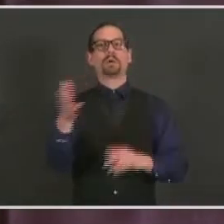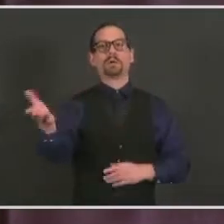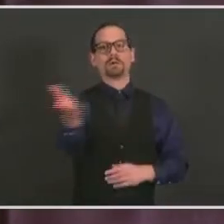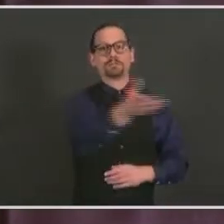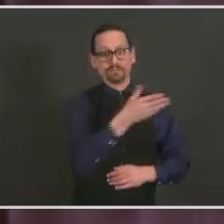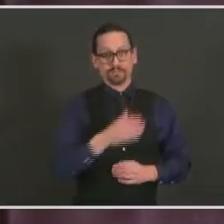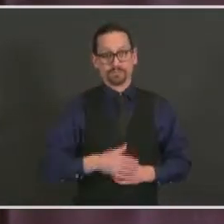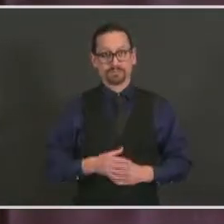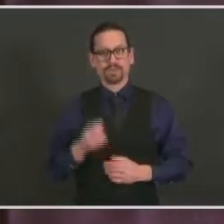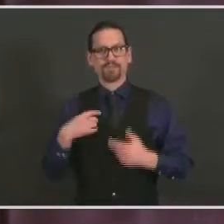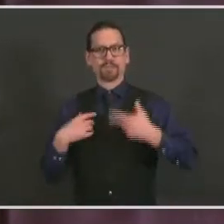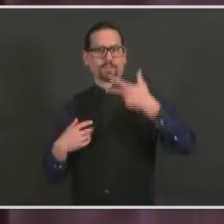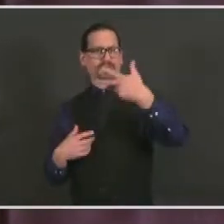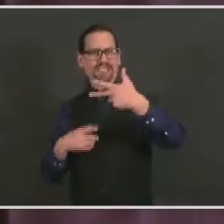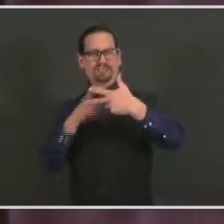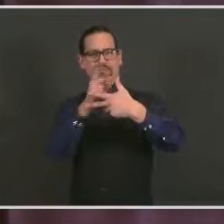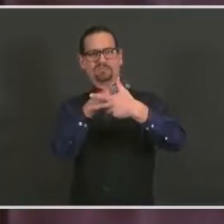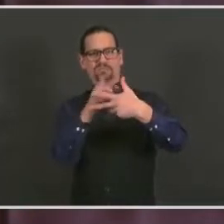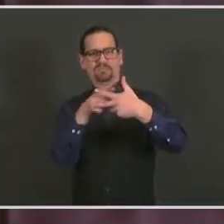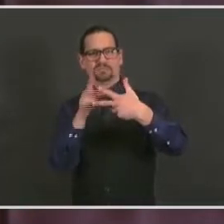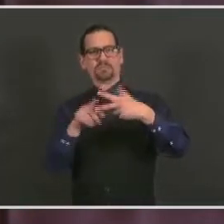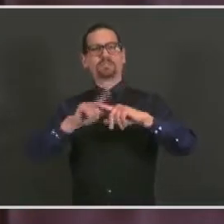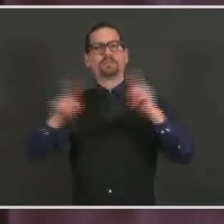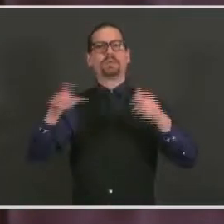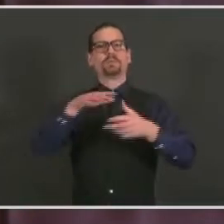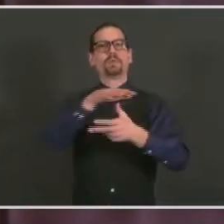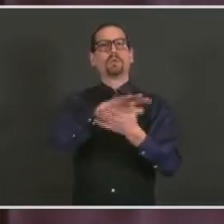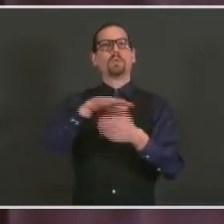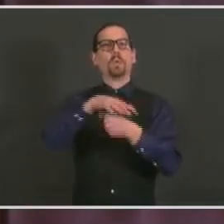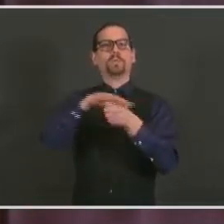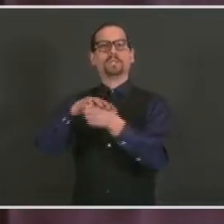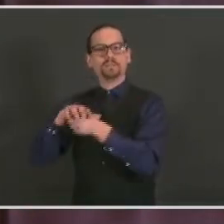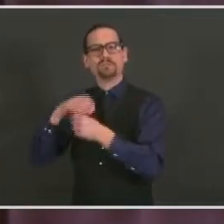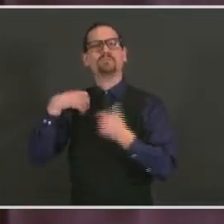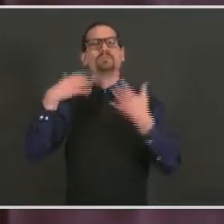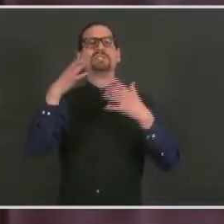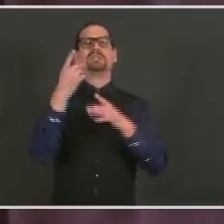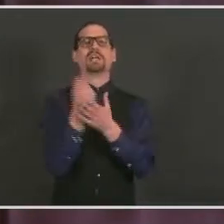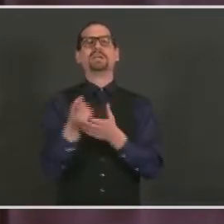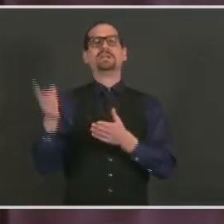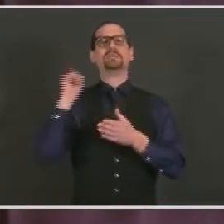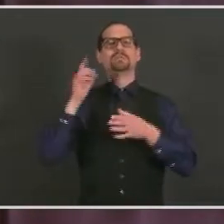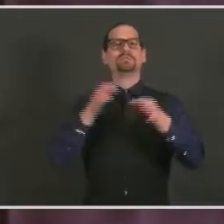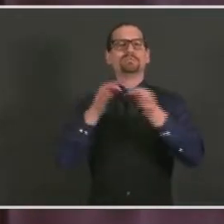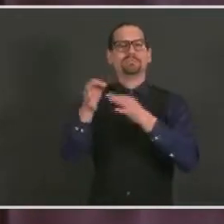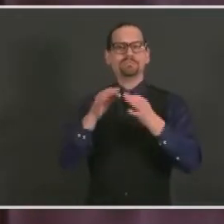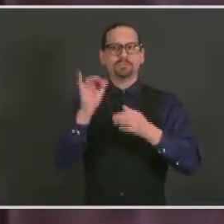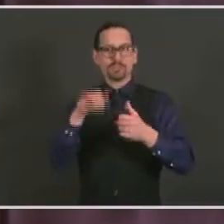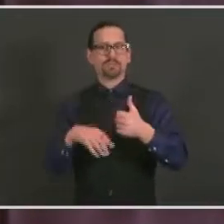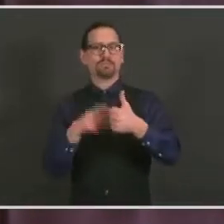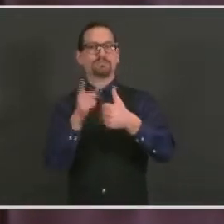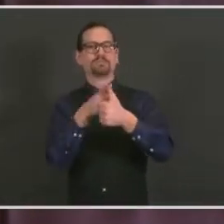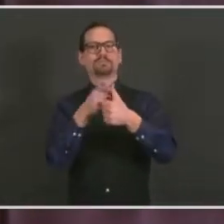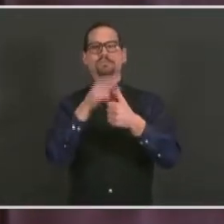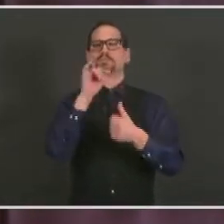GENERAL PUBLIC. THERE ARE 3 MAIN LOCATIONS WHERE PEOPLE ARE GOING TO BE VACCINATED. I TALKED ABOUT THIS WHERE LAST